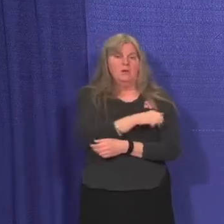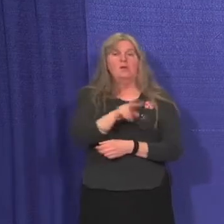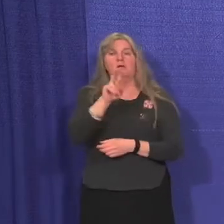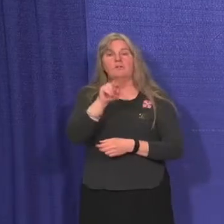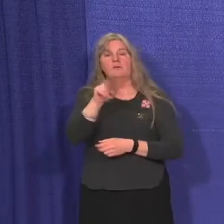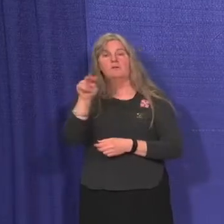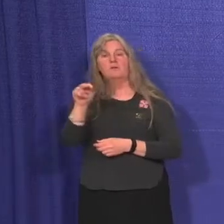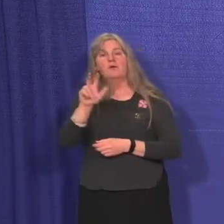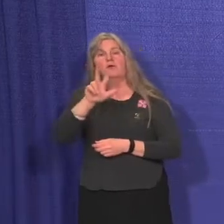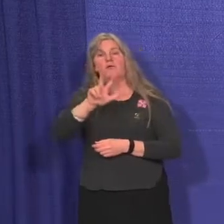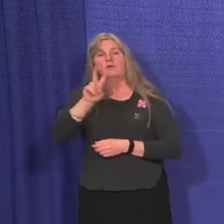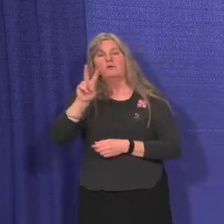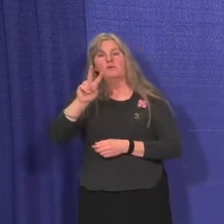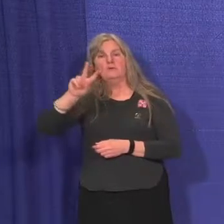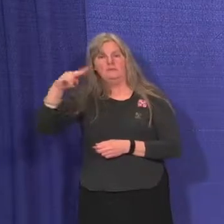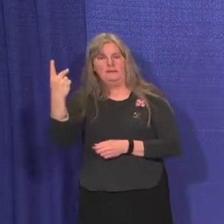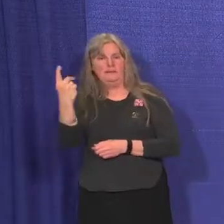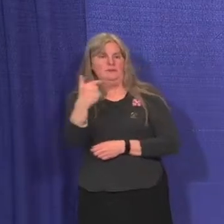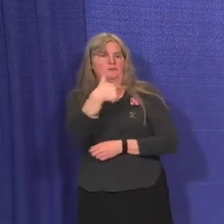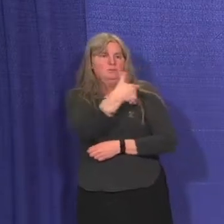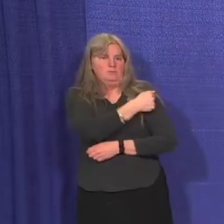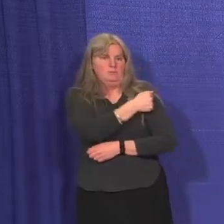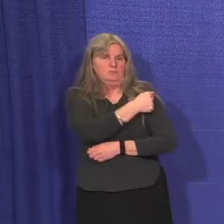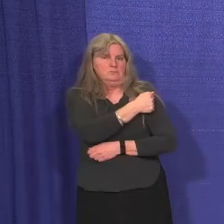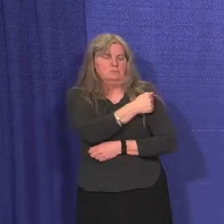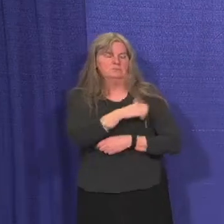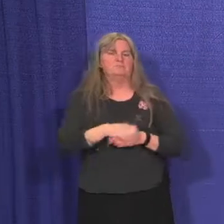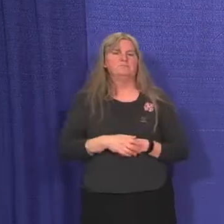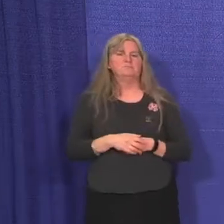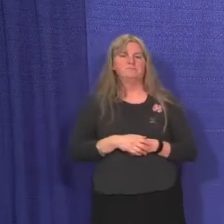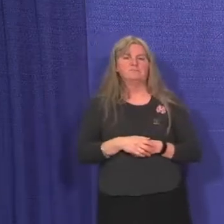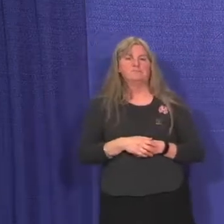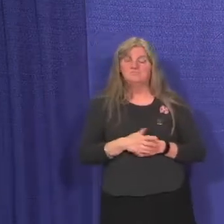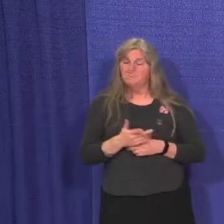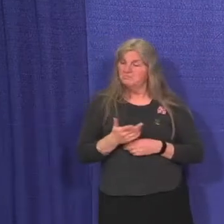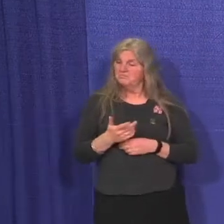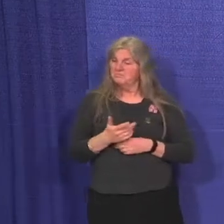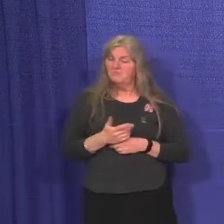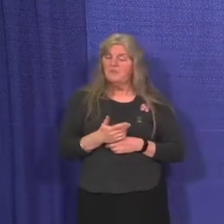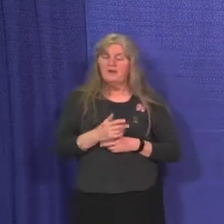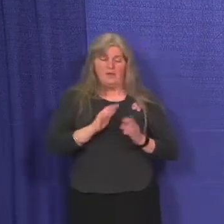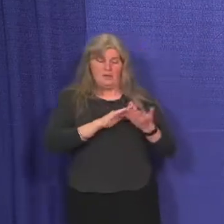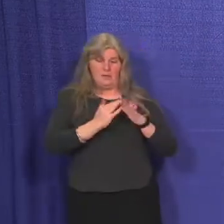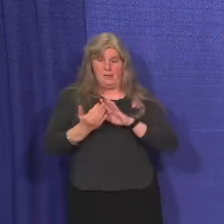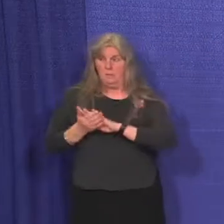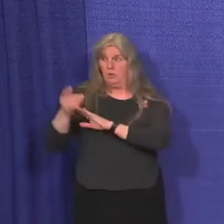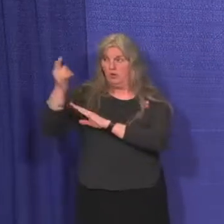this is to get vaccinated and self isolate.